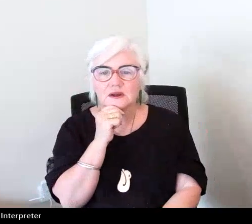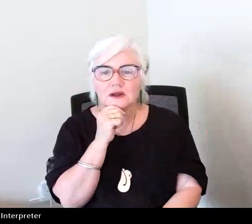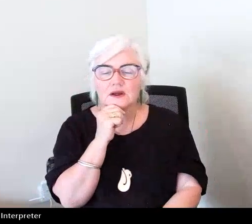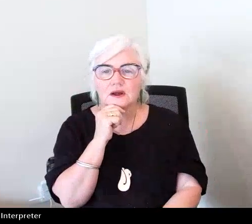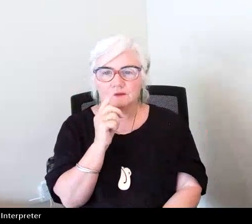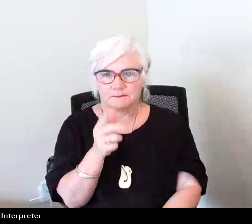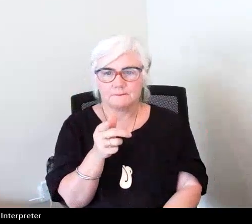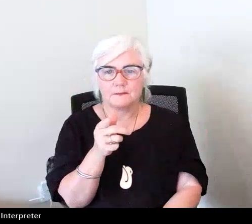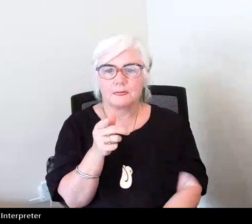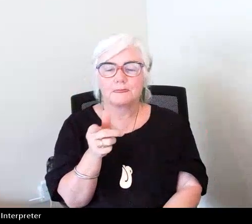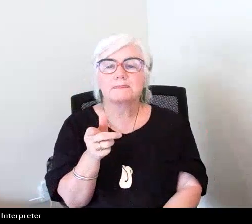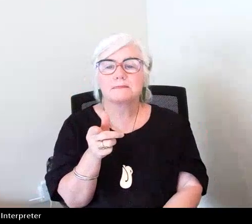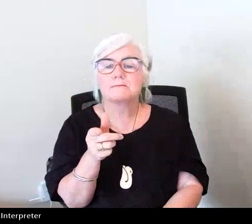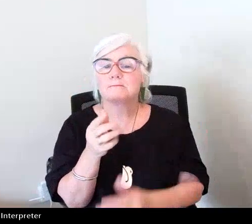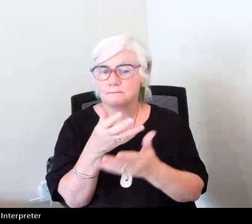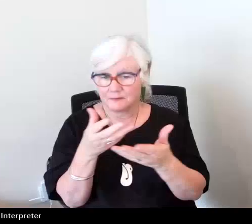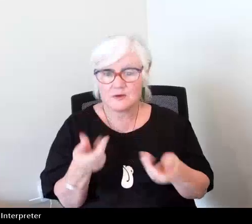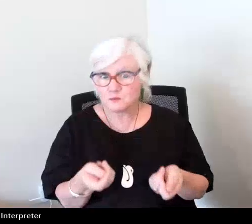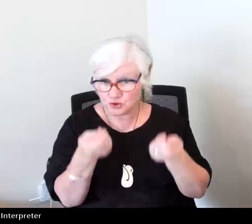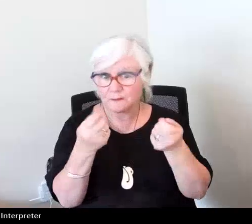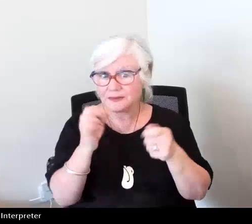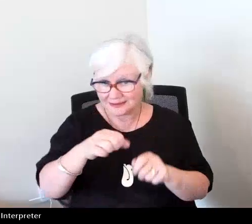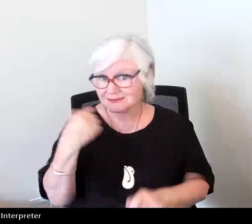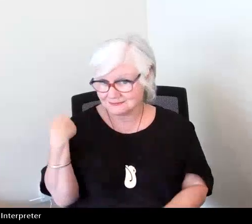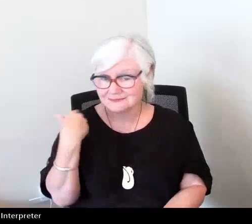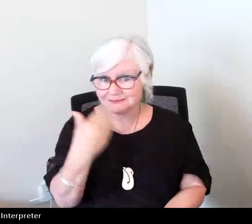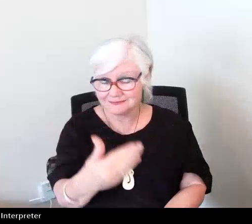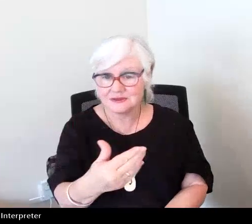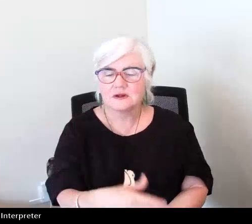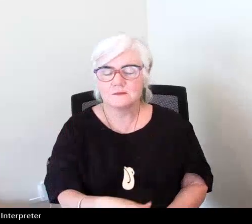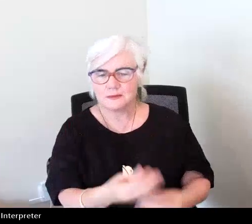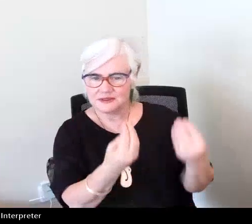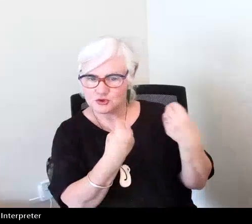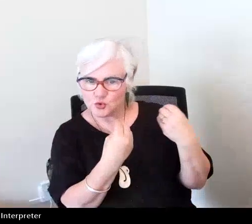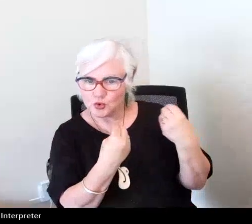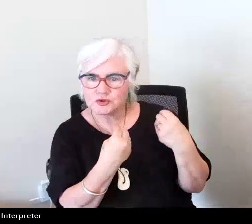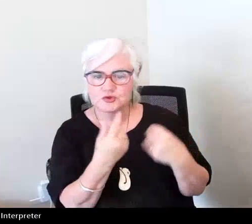As well as the things that have been brought up, we've been told to keep an eye out of like the